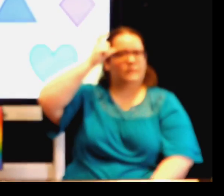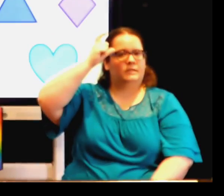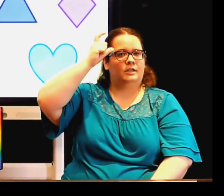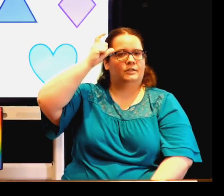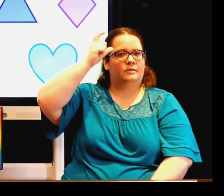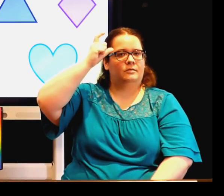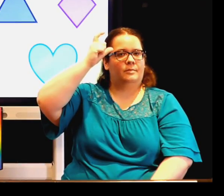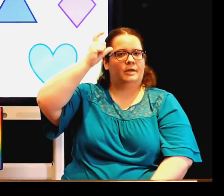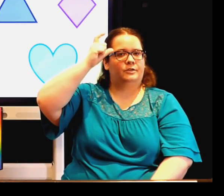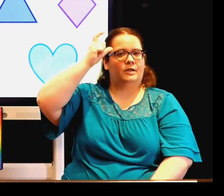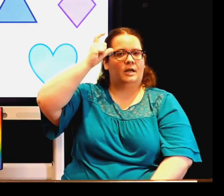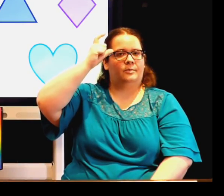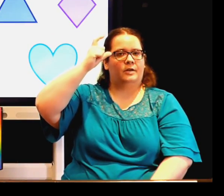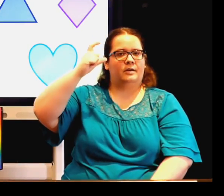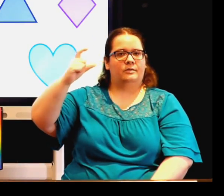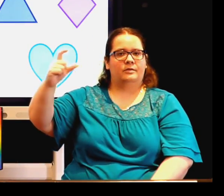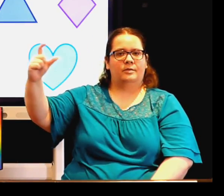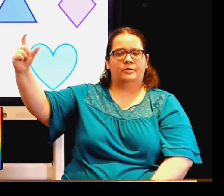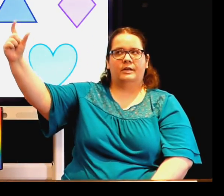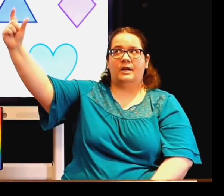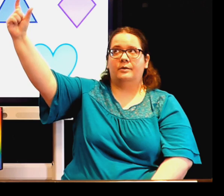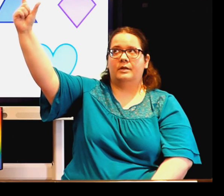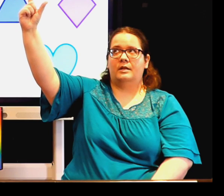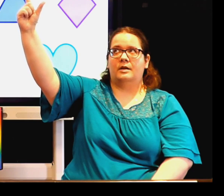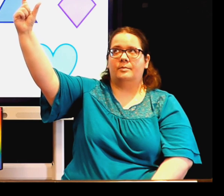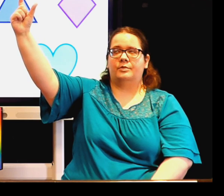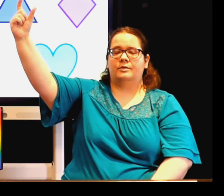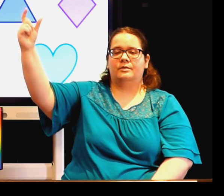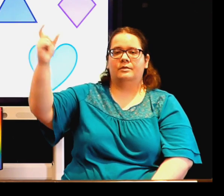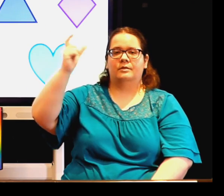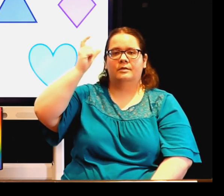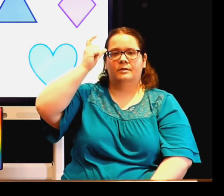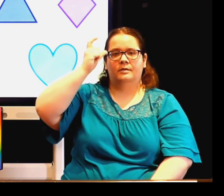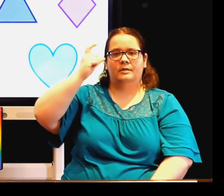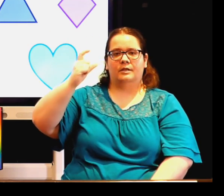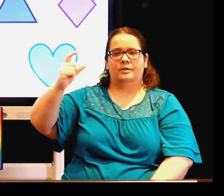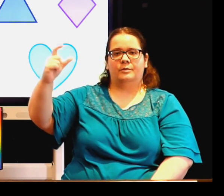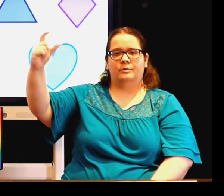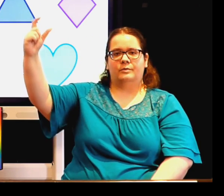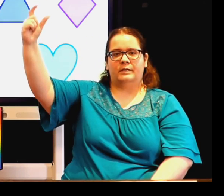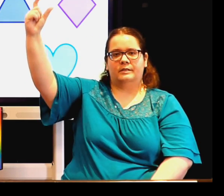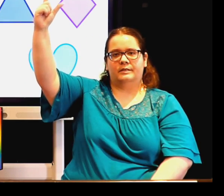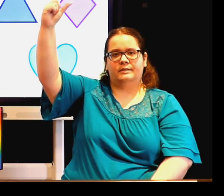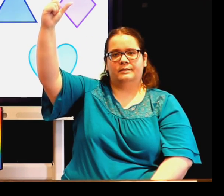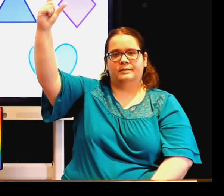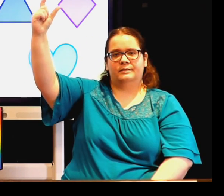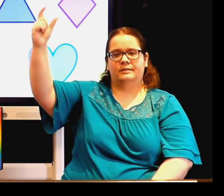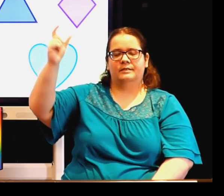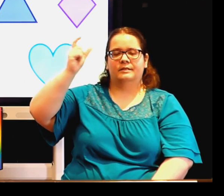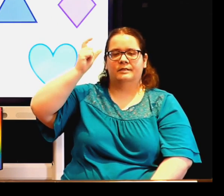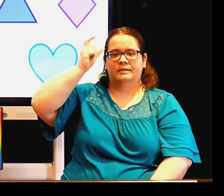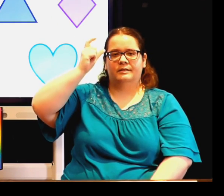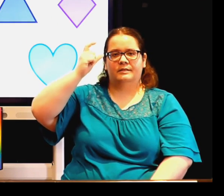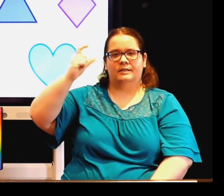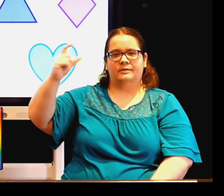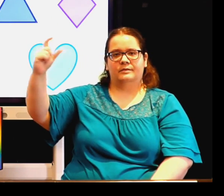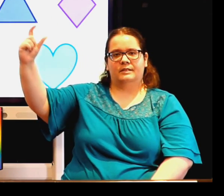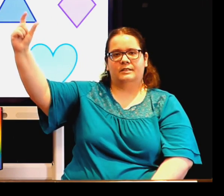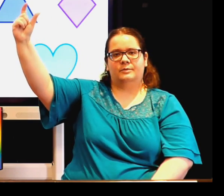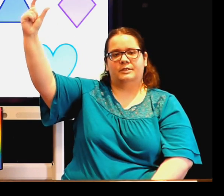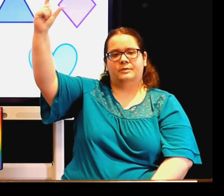gonna touch it about your eyebrow and bring it out and up like the moon rising so this is what you